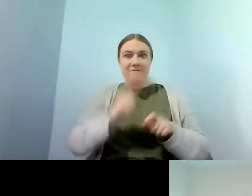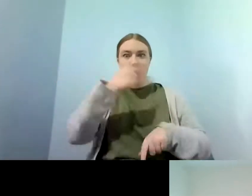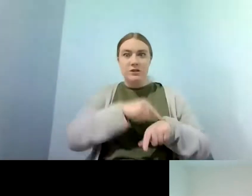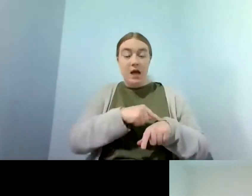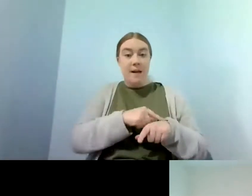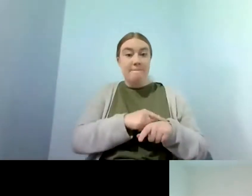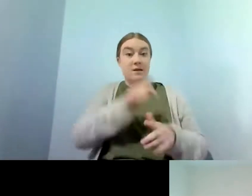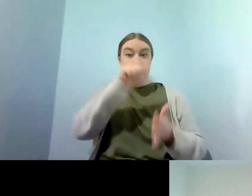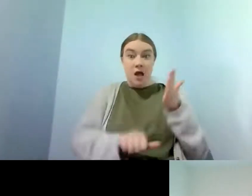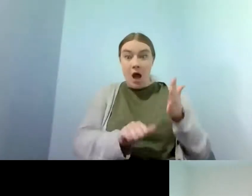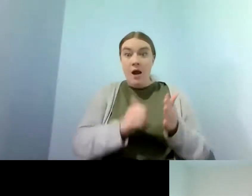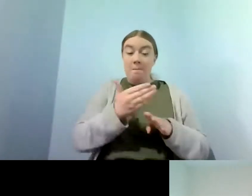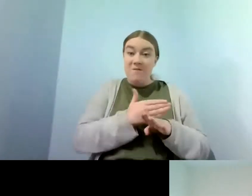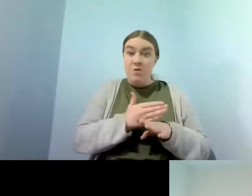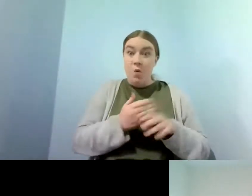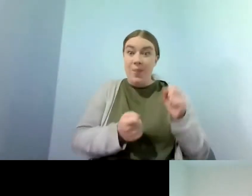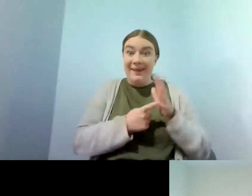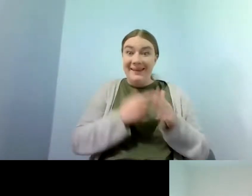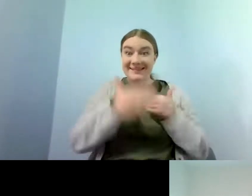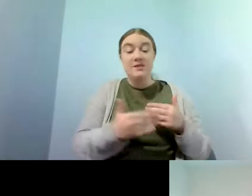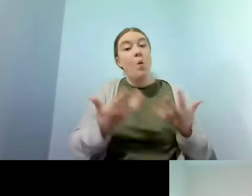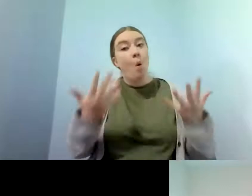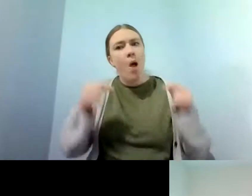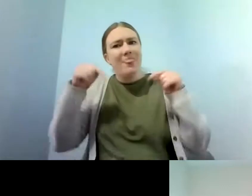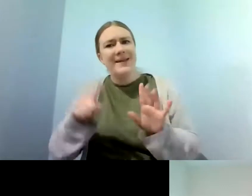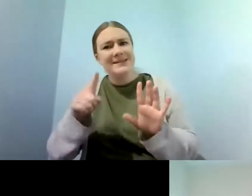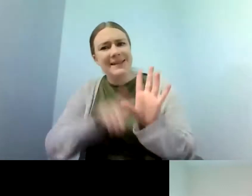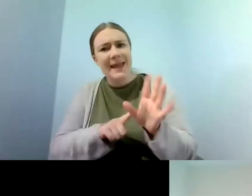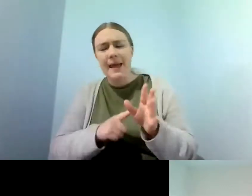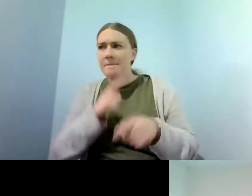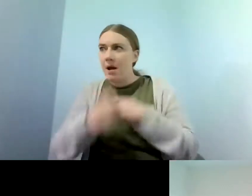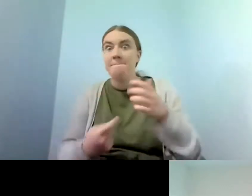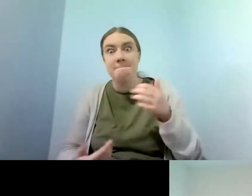year sort of really important for us to sort of get back and collecting more data again